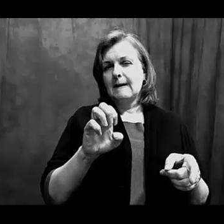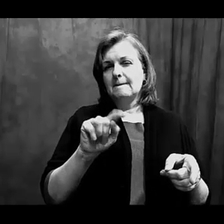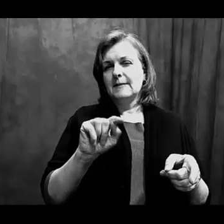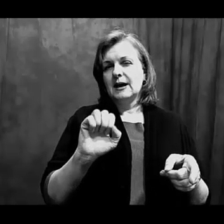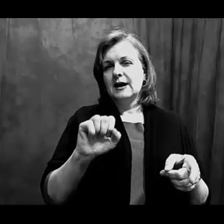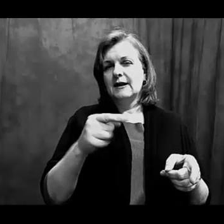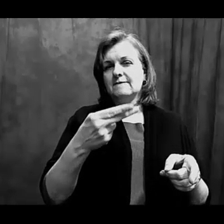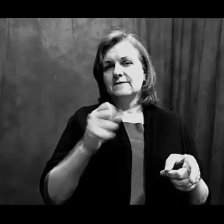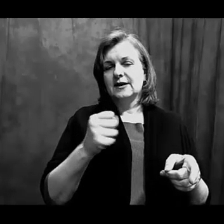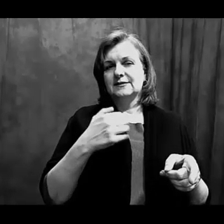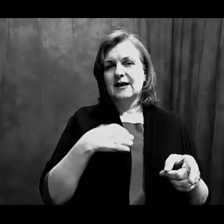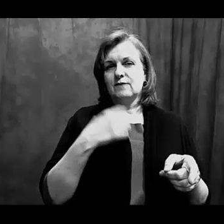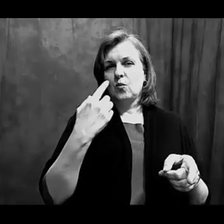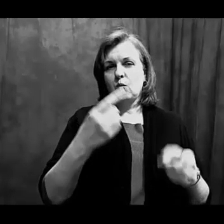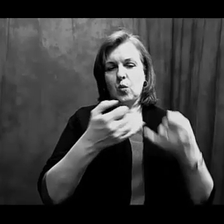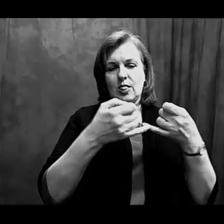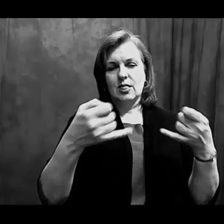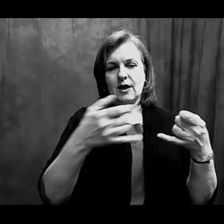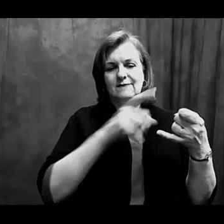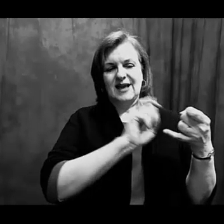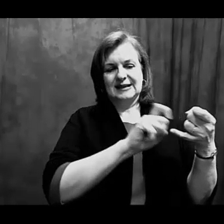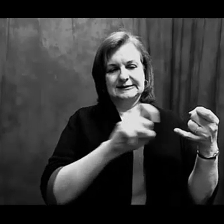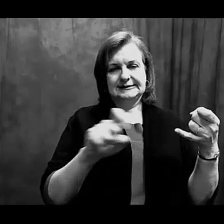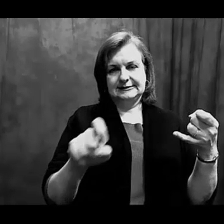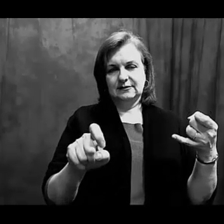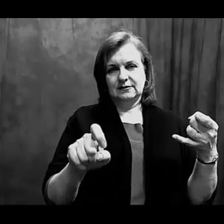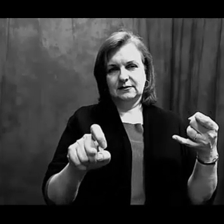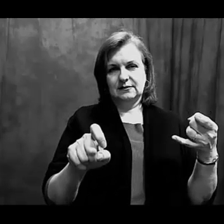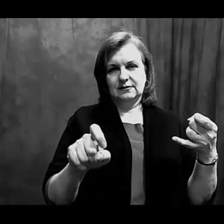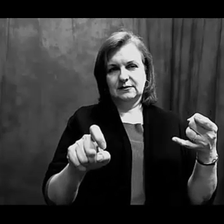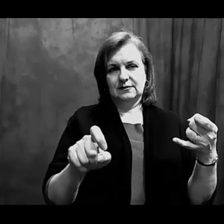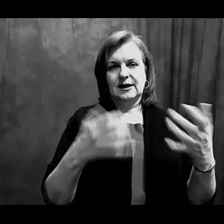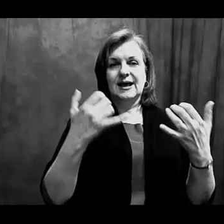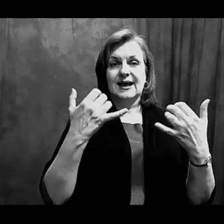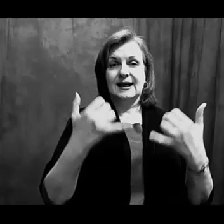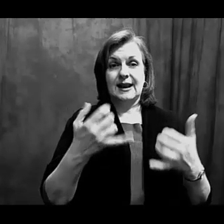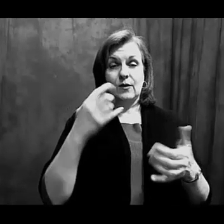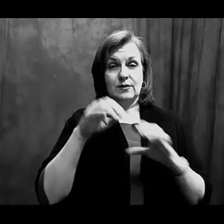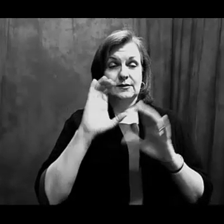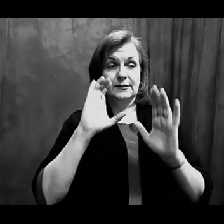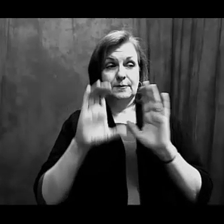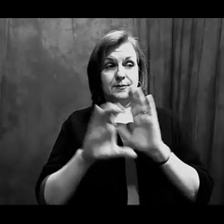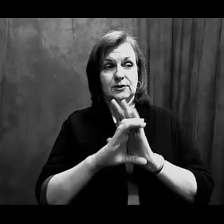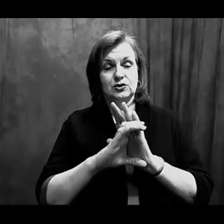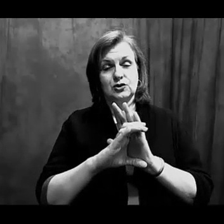there was a single line of "X's" across the middle you see now --